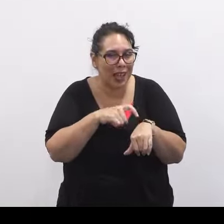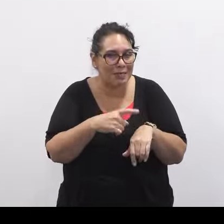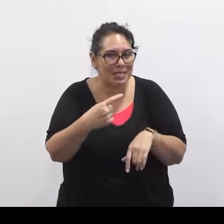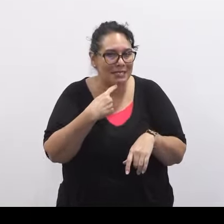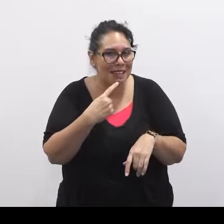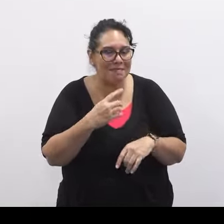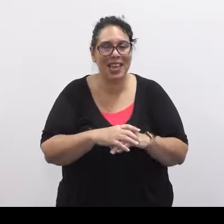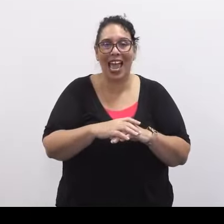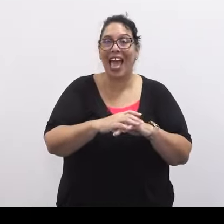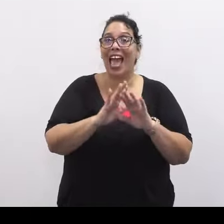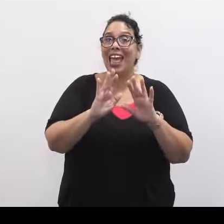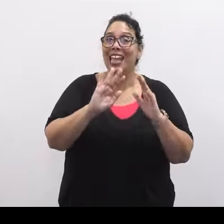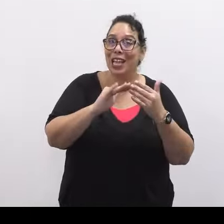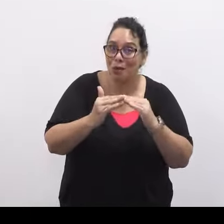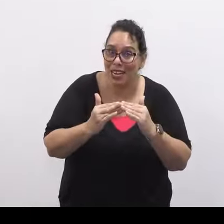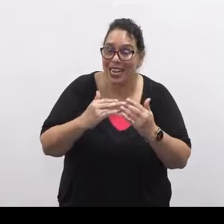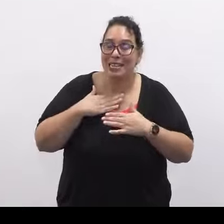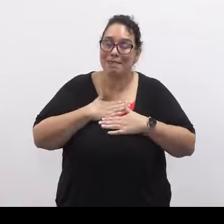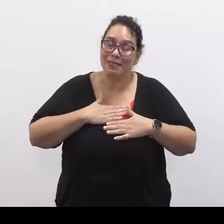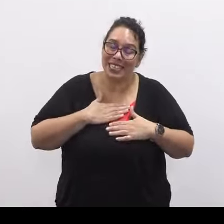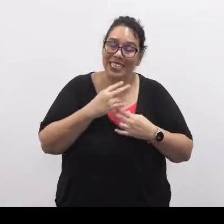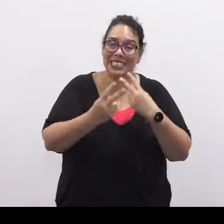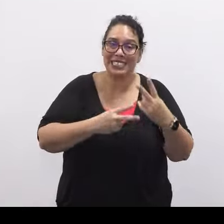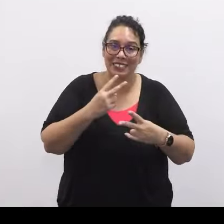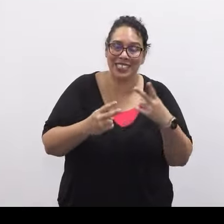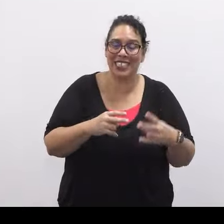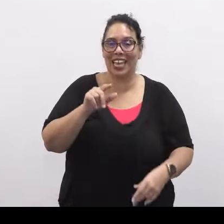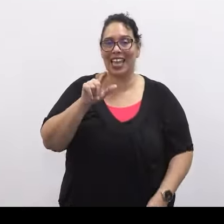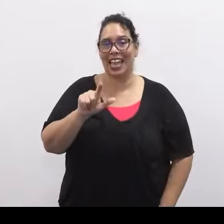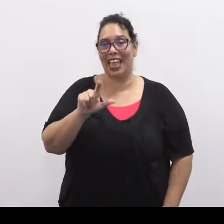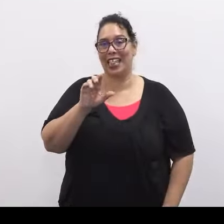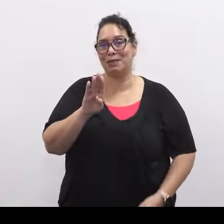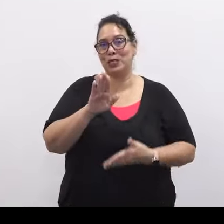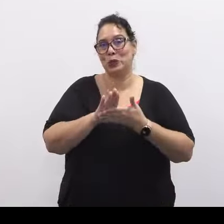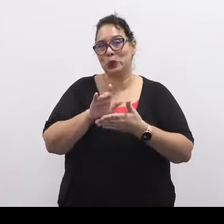Community, please visit lbschools.net/redistricting.